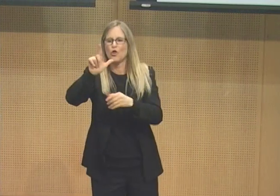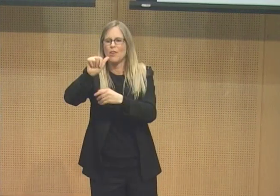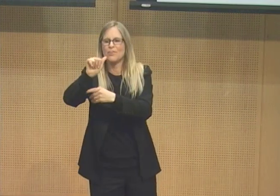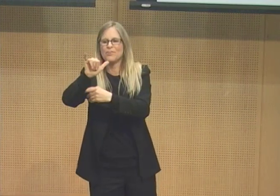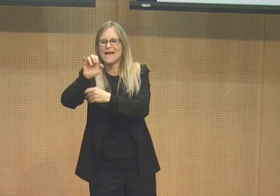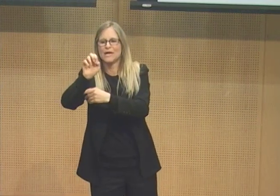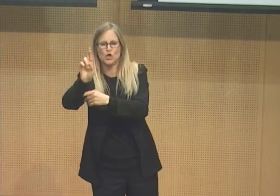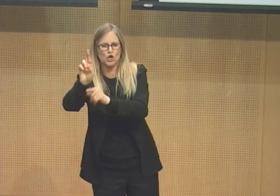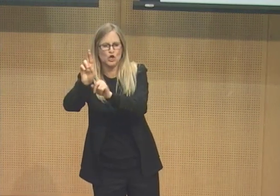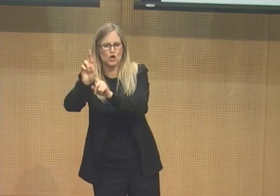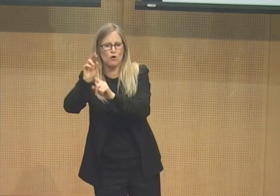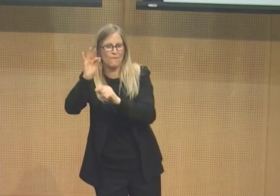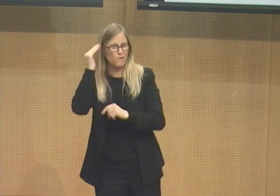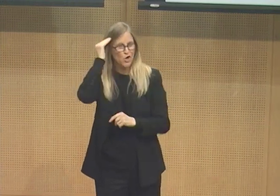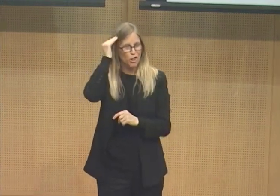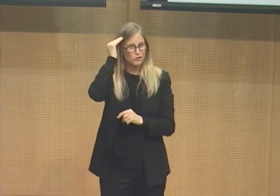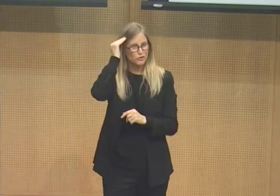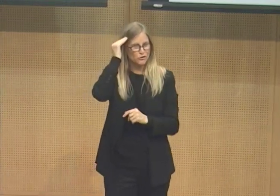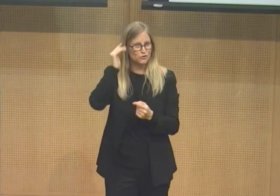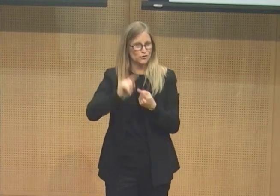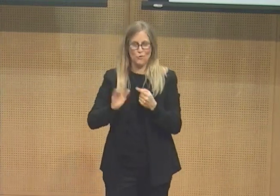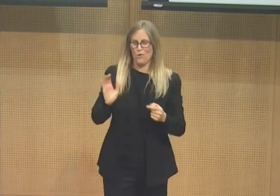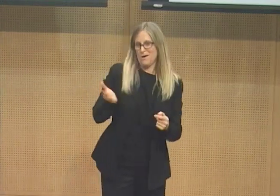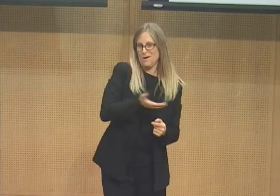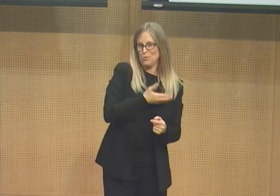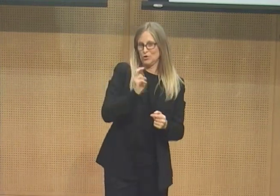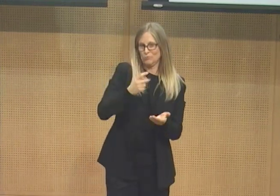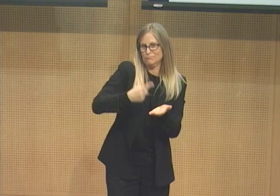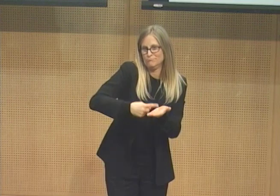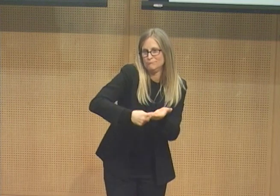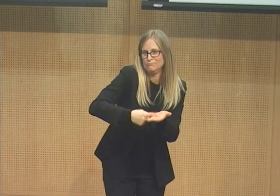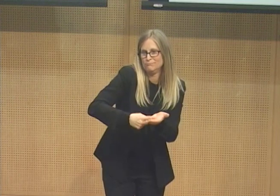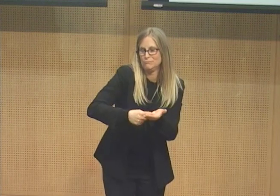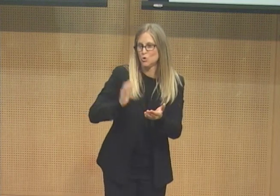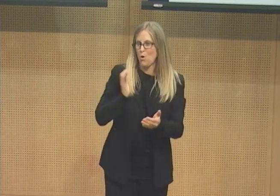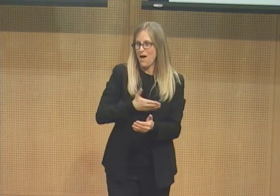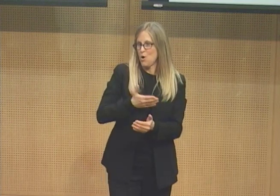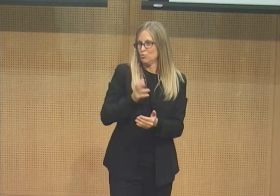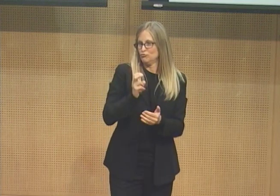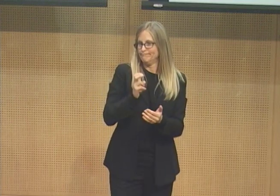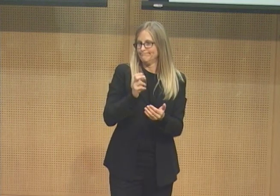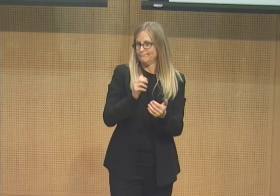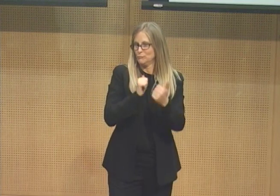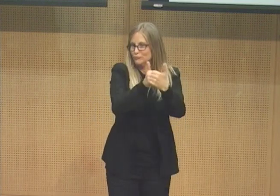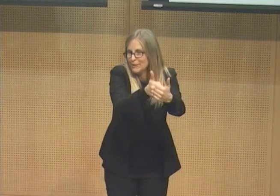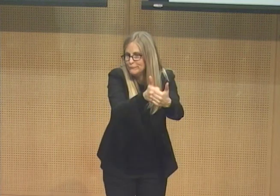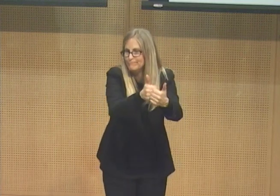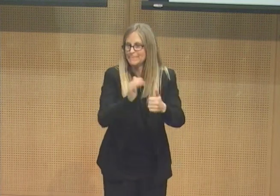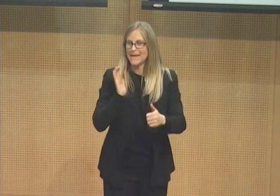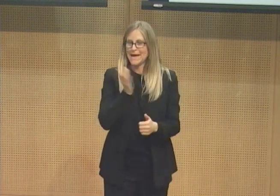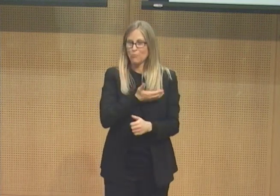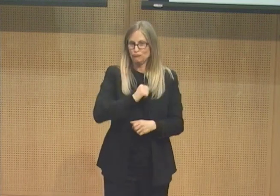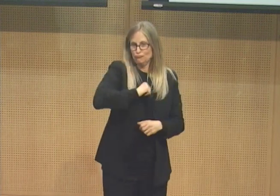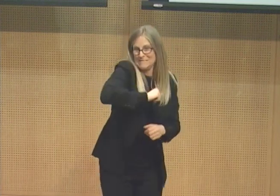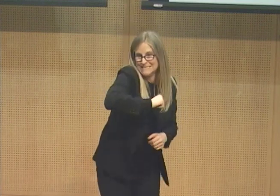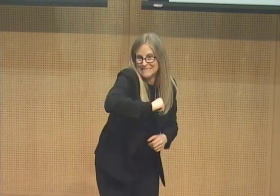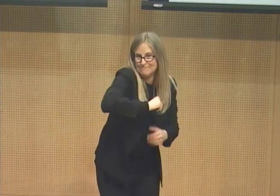that it adds to the literature and the base of knowledge that we have and adds to ways that we can talk